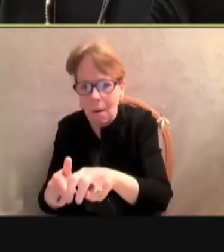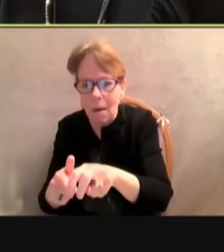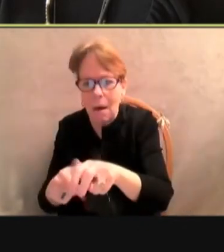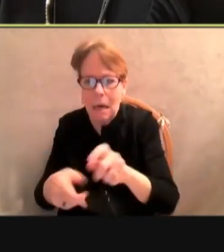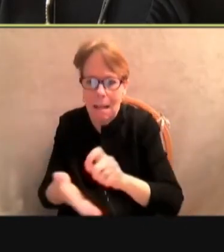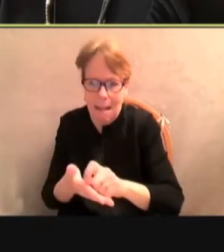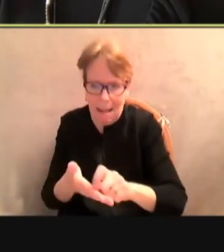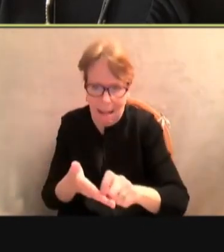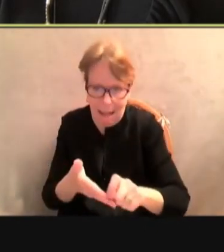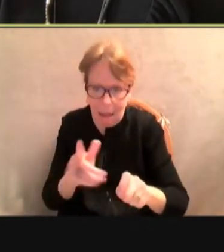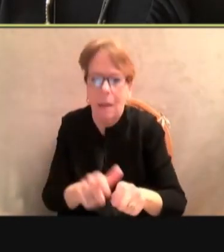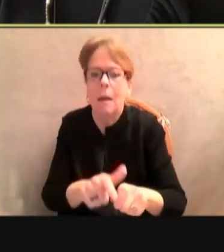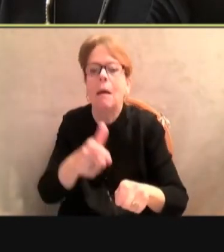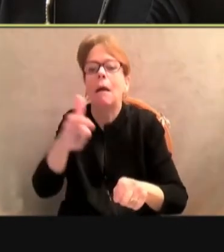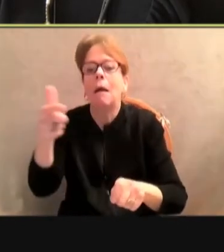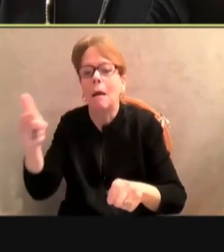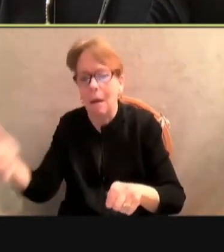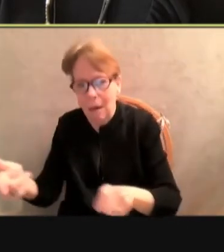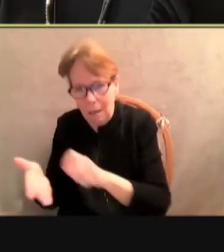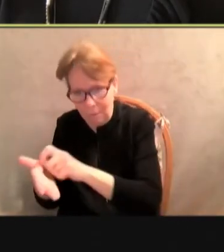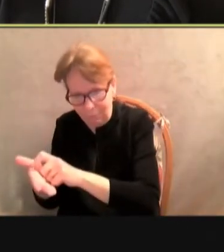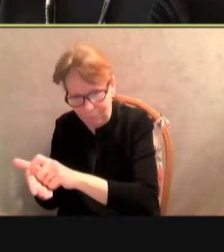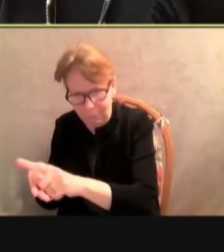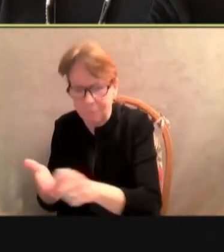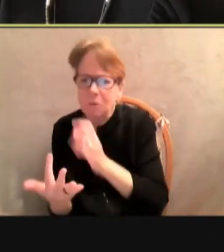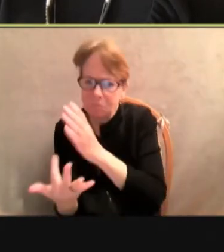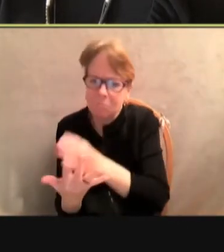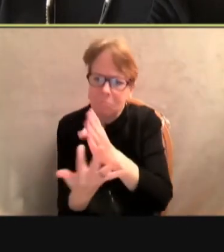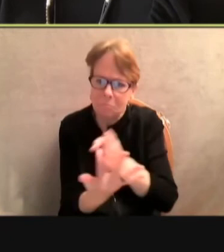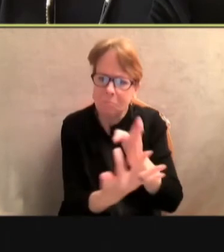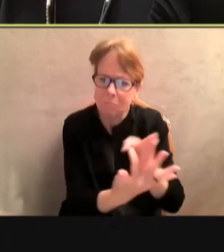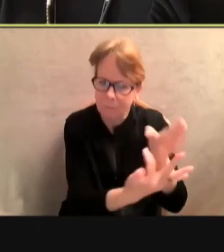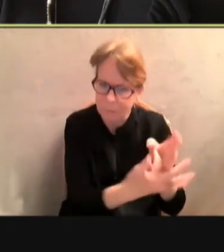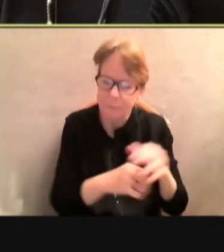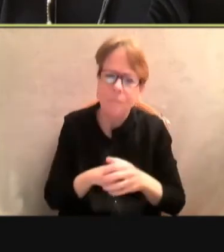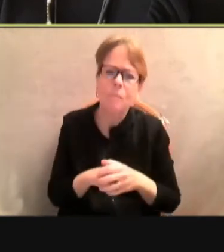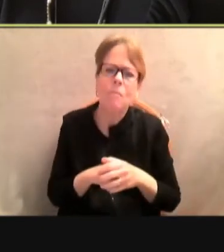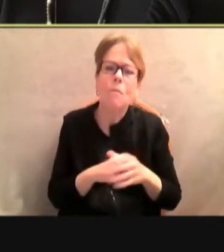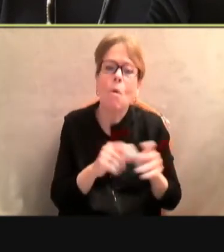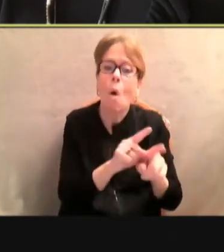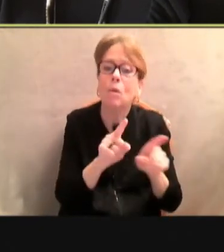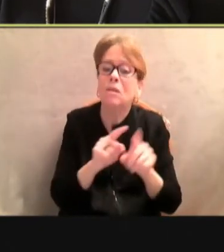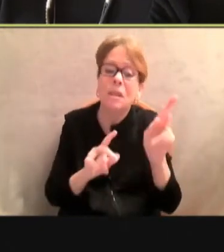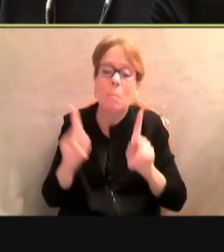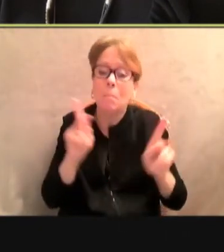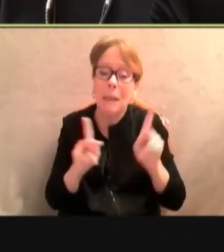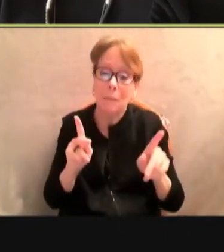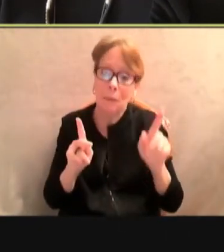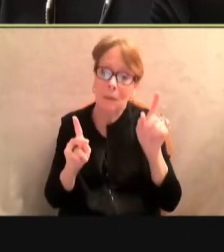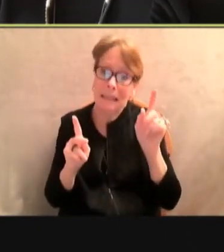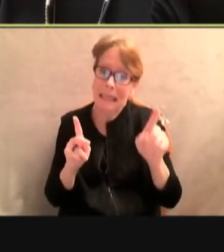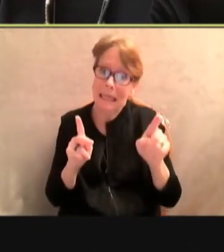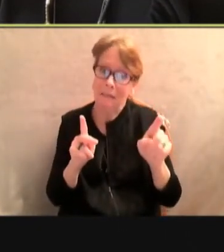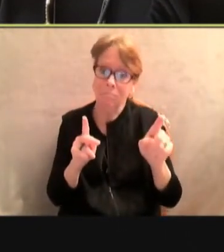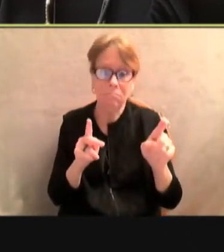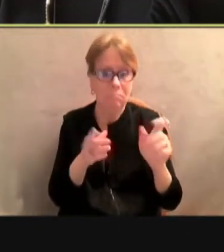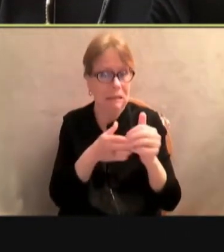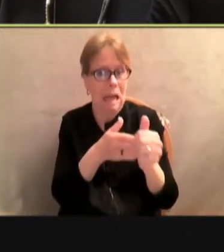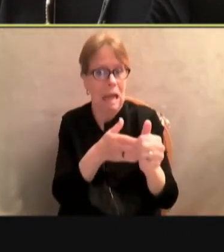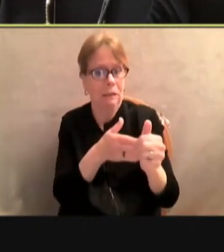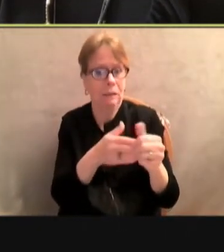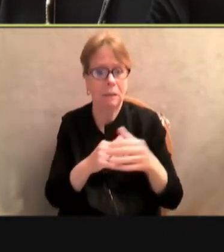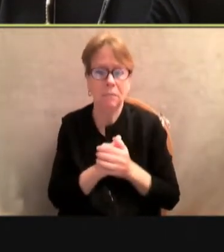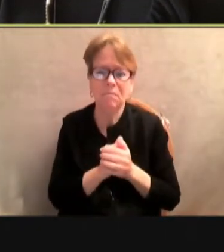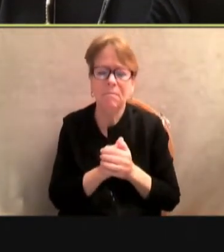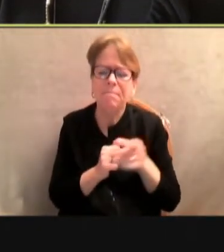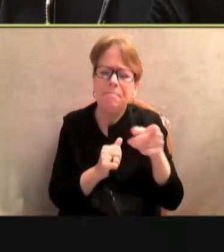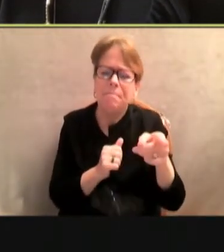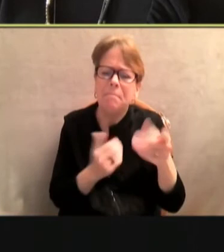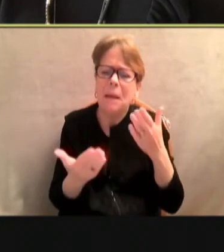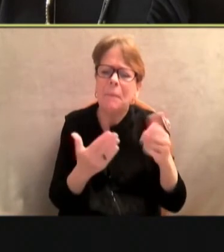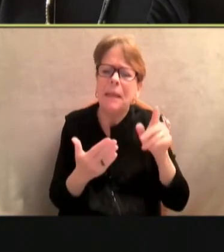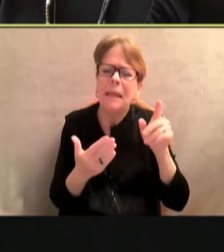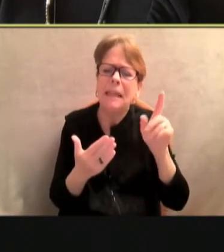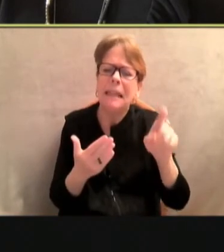would be additional guidance. Some people need to ask clarifying questions. Some people